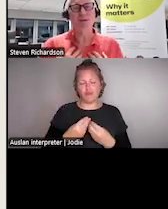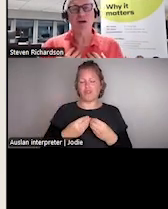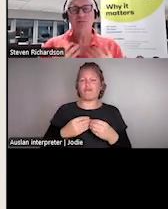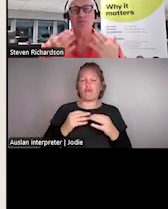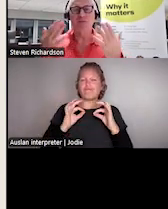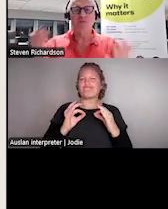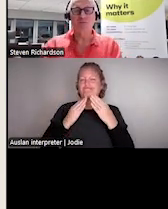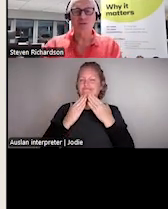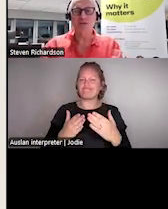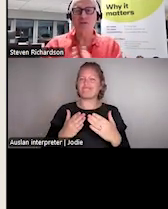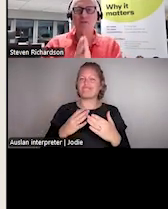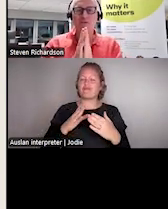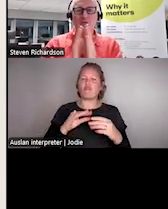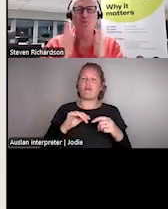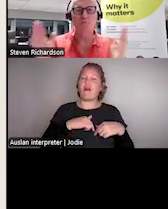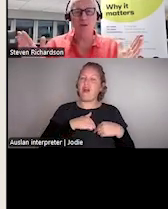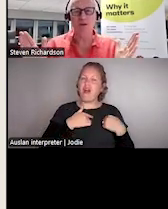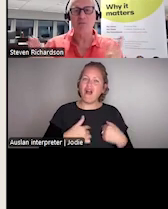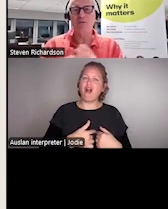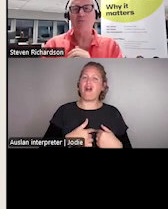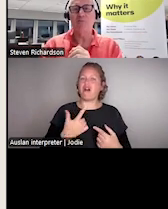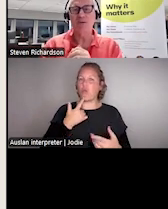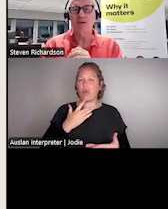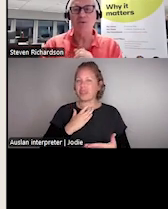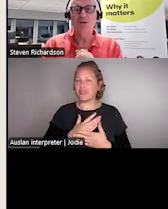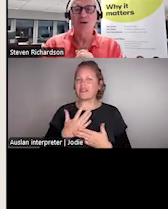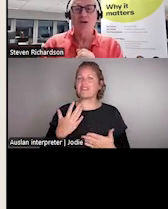be heartfelt. It is authentic. Want going to hit -- could meet anyone through video.